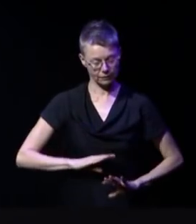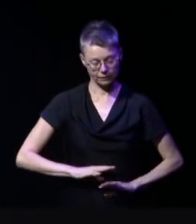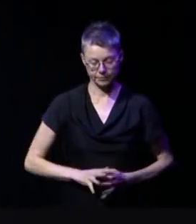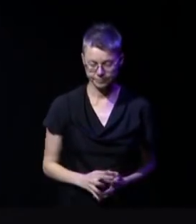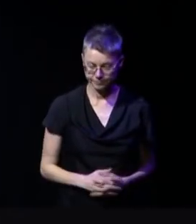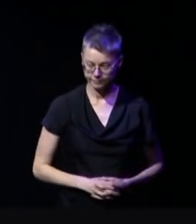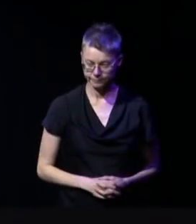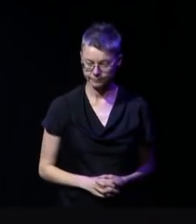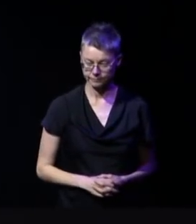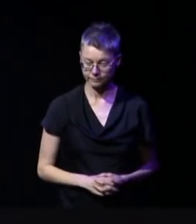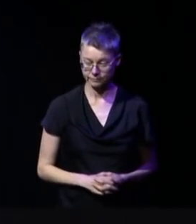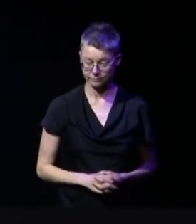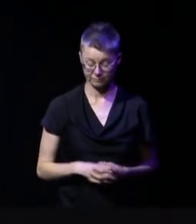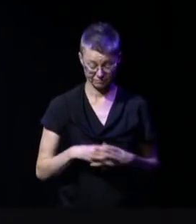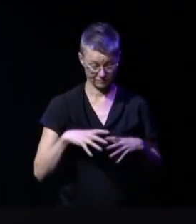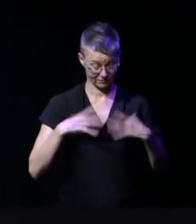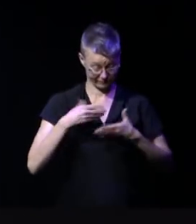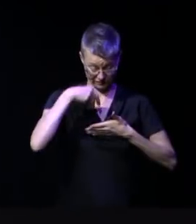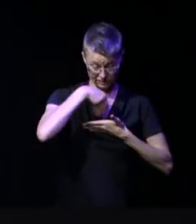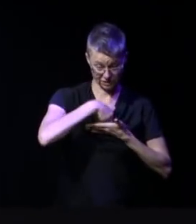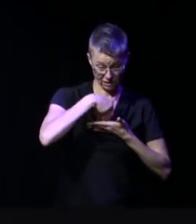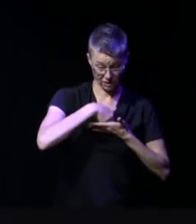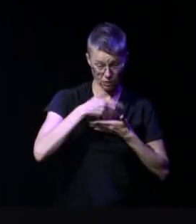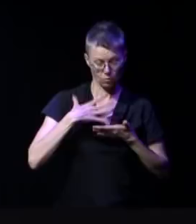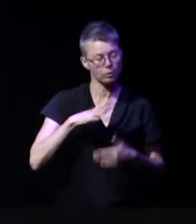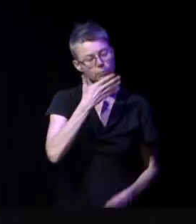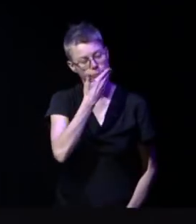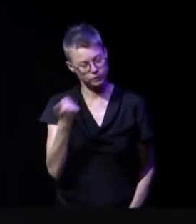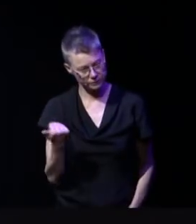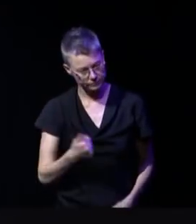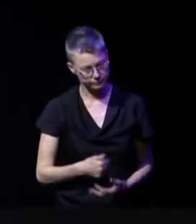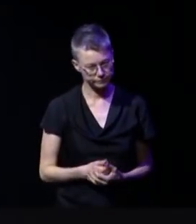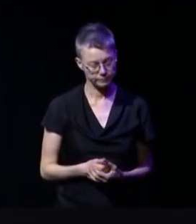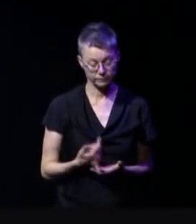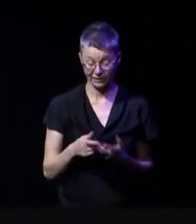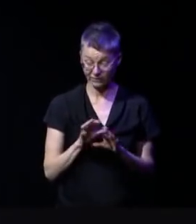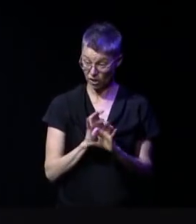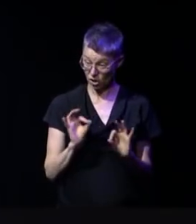We are hard wired then for beauty. If we were not, we would have settled